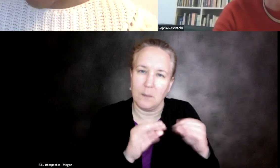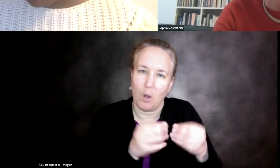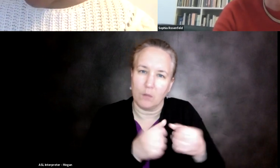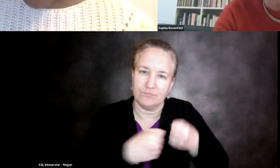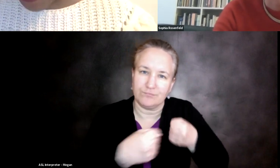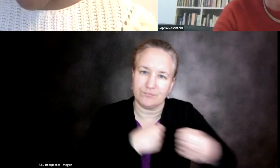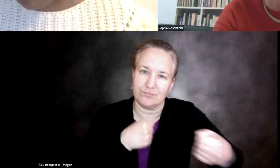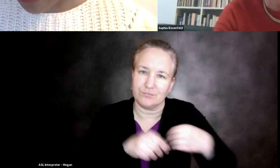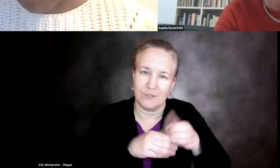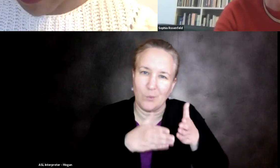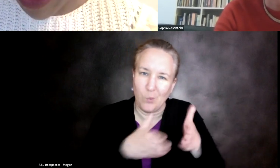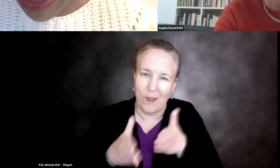in ways it hasn't been before.